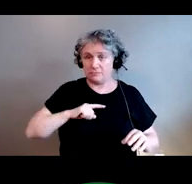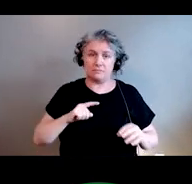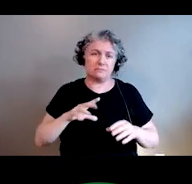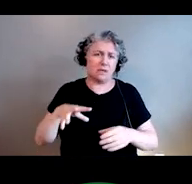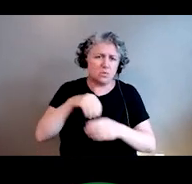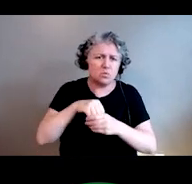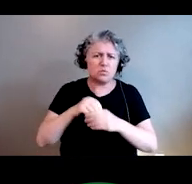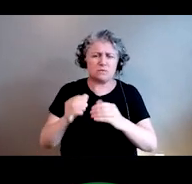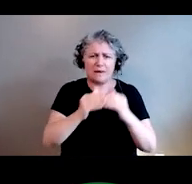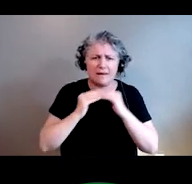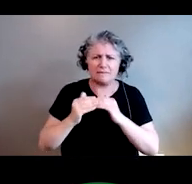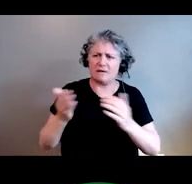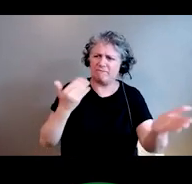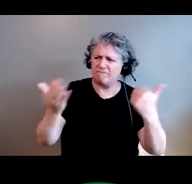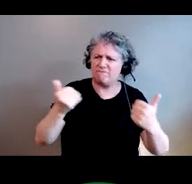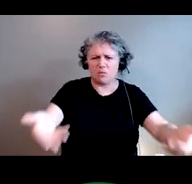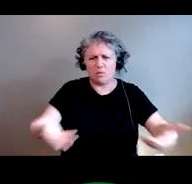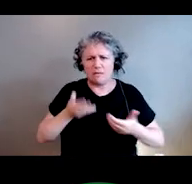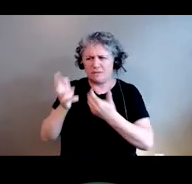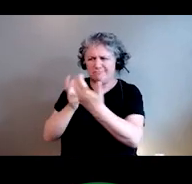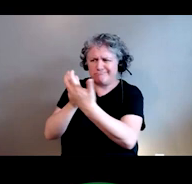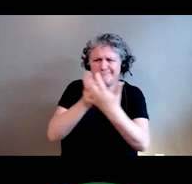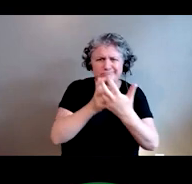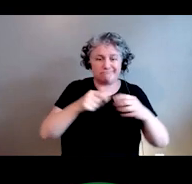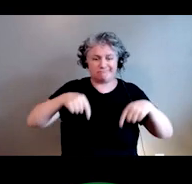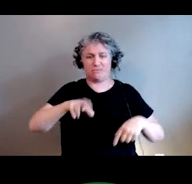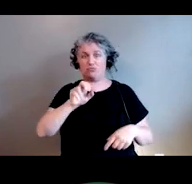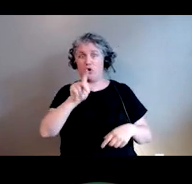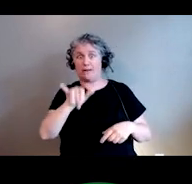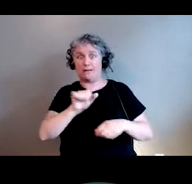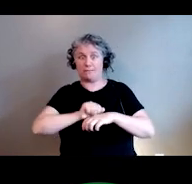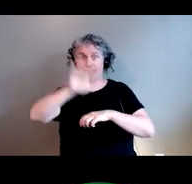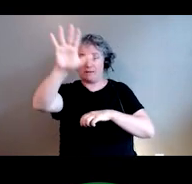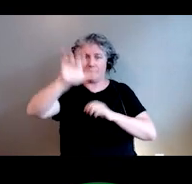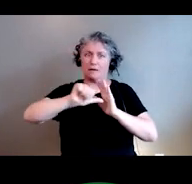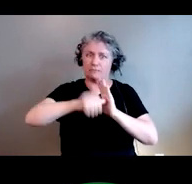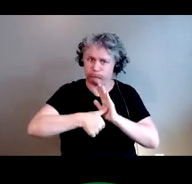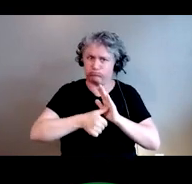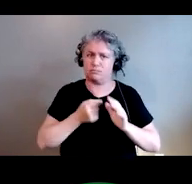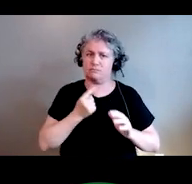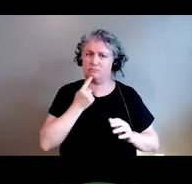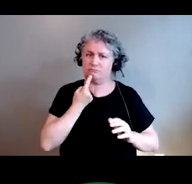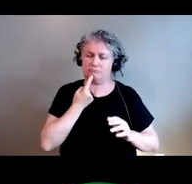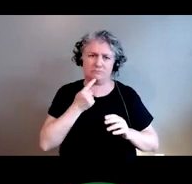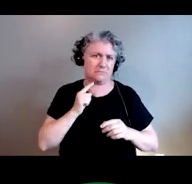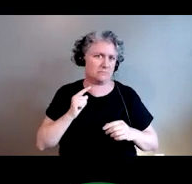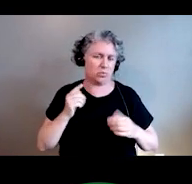this is heightened even more. In addition to the barriers of accessible washrooms, parking and equity of access of